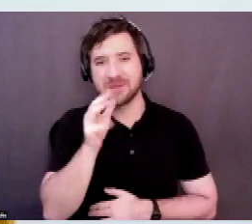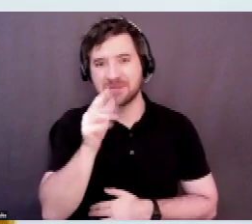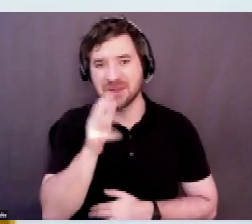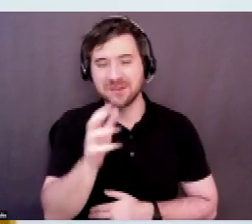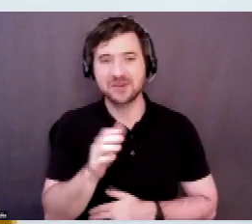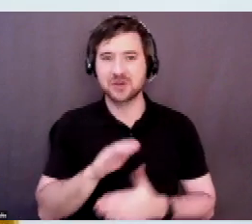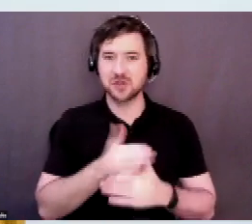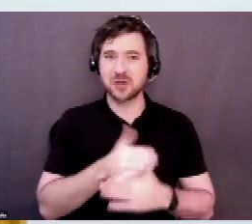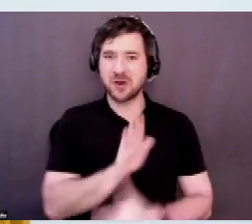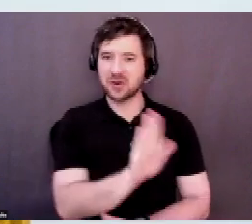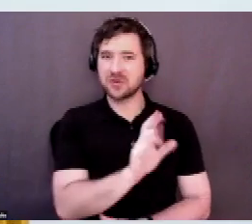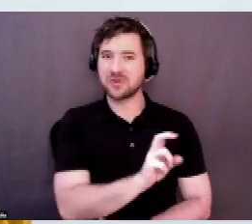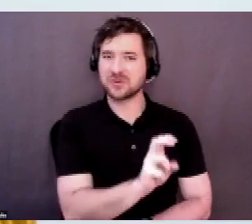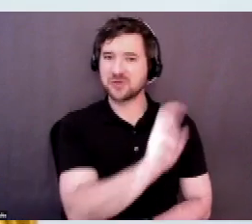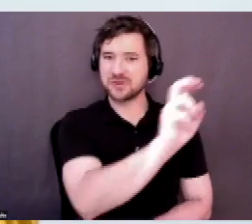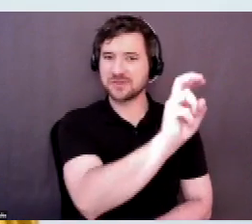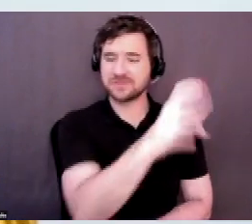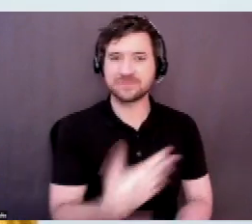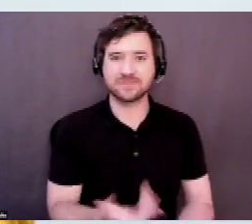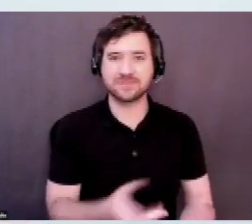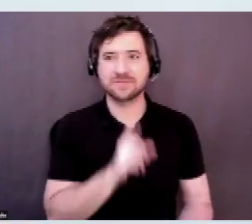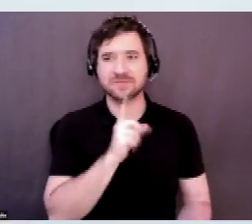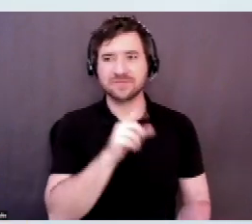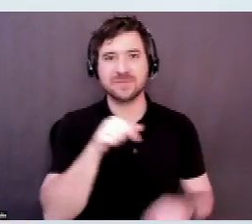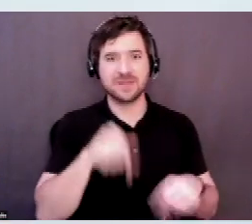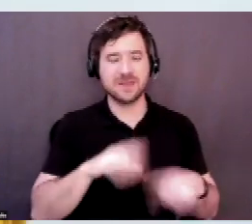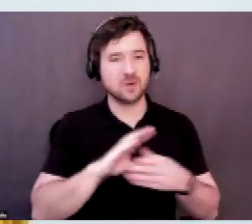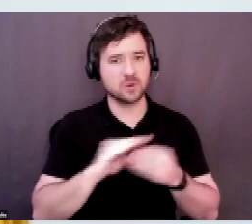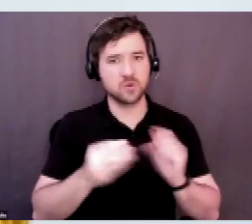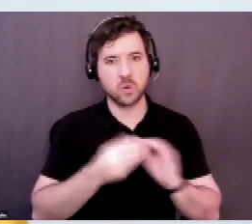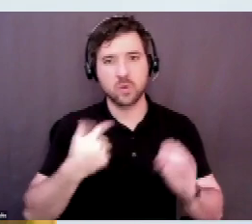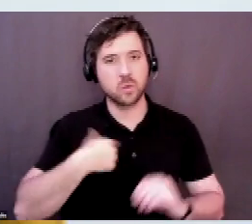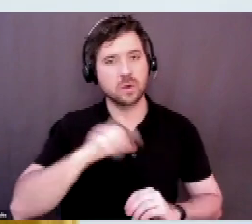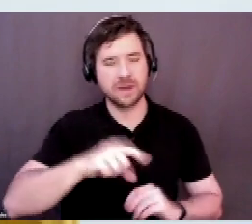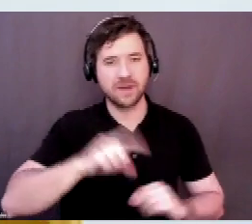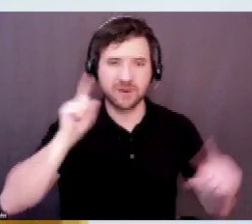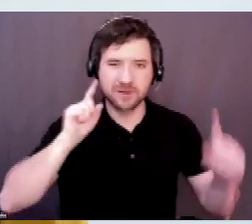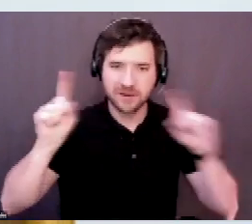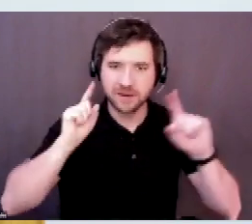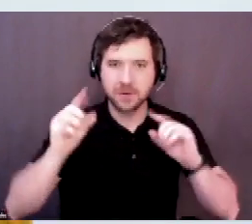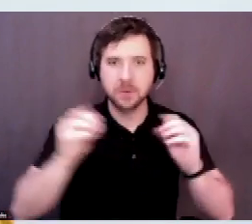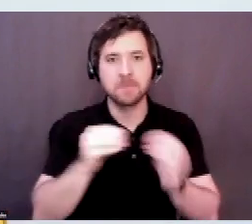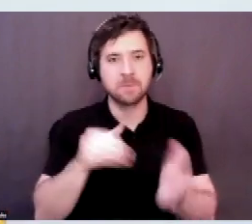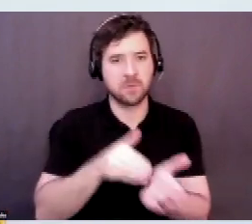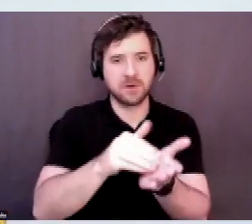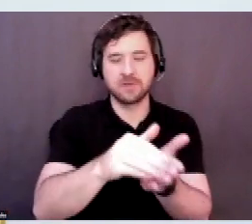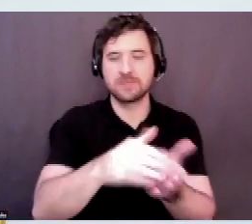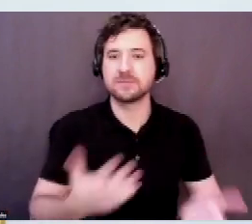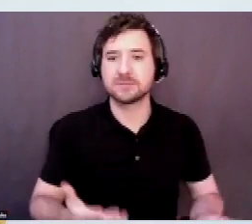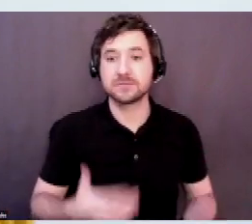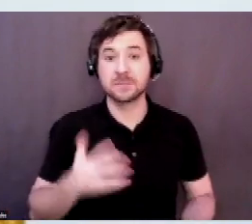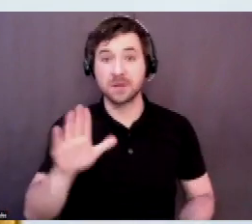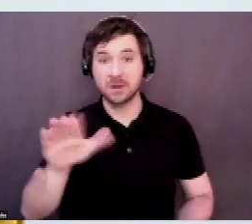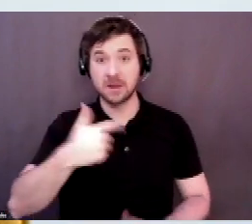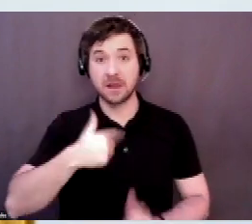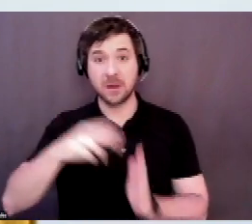And I think it's a story we need to hear more about. And I'm glad that you opened it up. And I was reading the chat and I've been like,